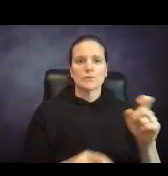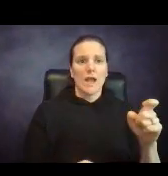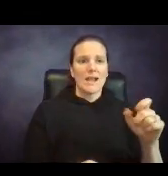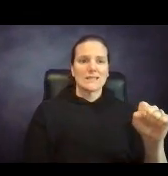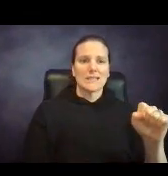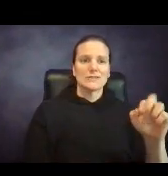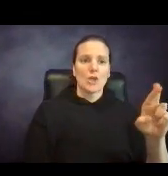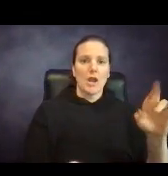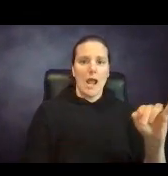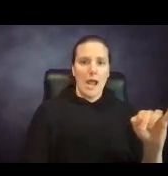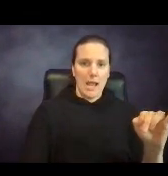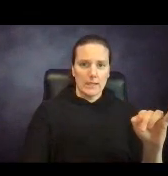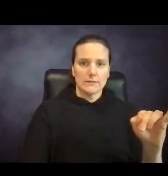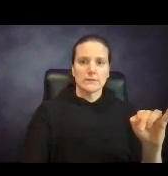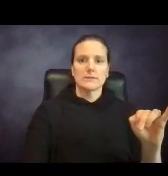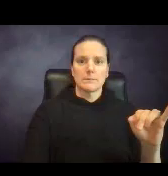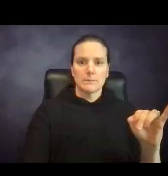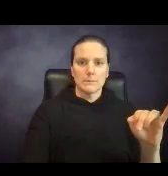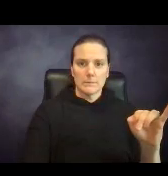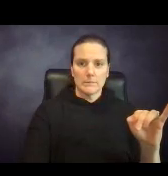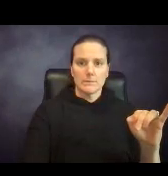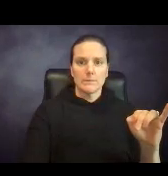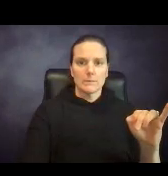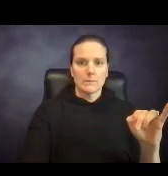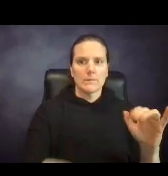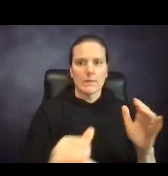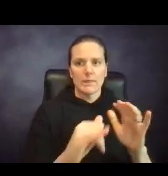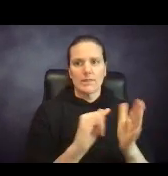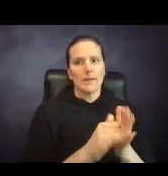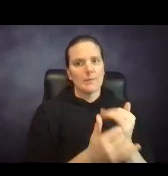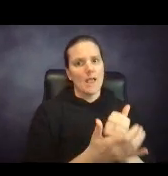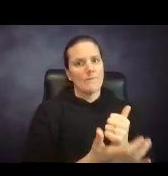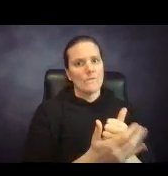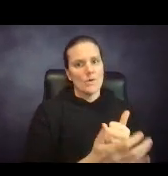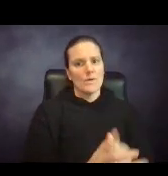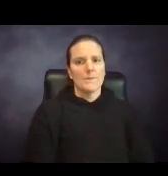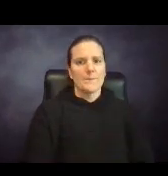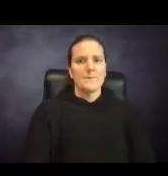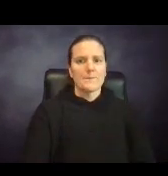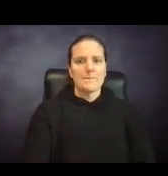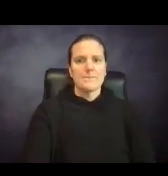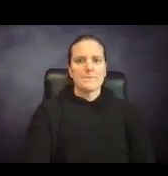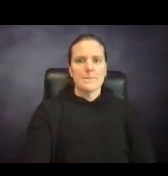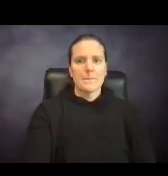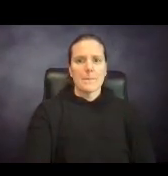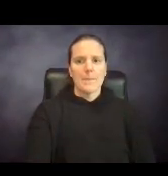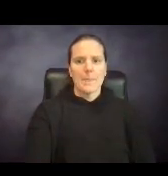and they can be so helpful to pull you kind of out of the trenches. And I'm not, again, not knocking it, it's just so important